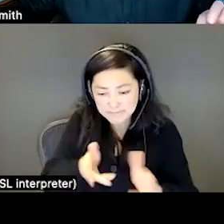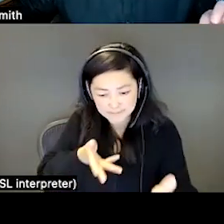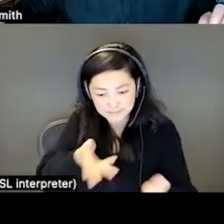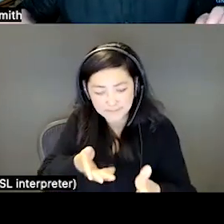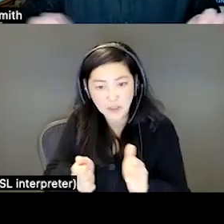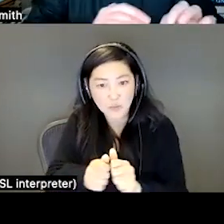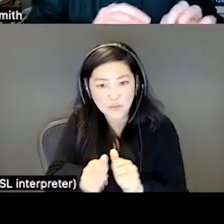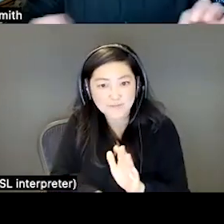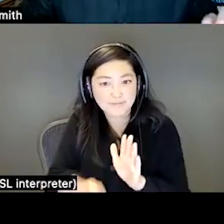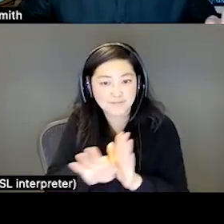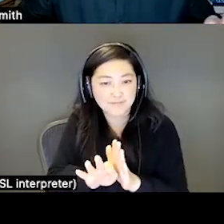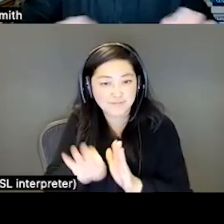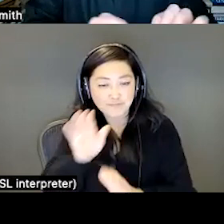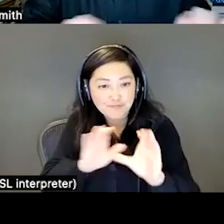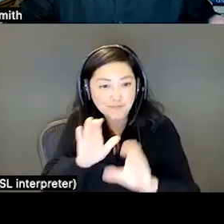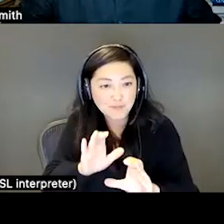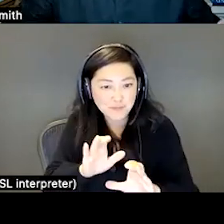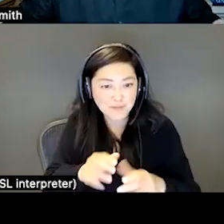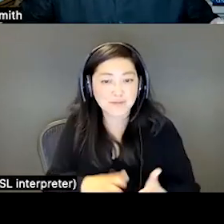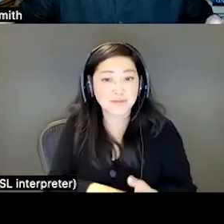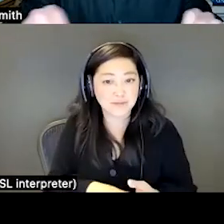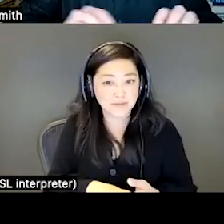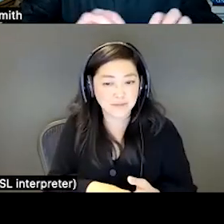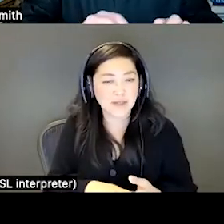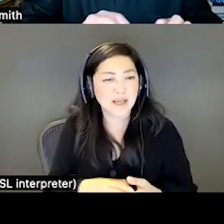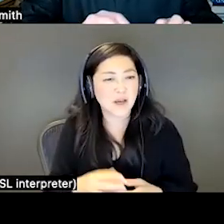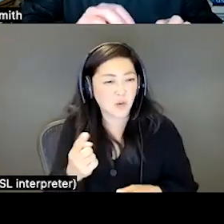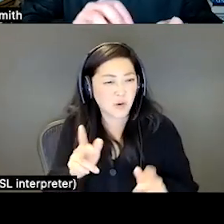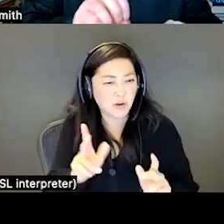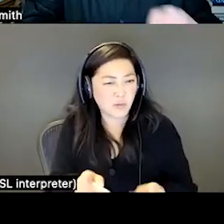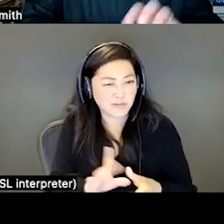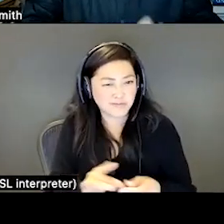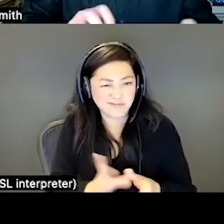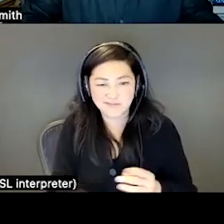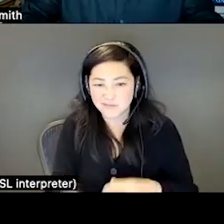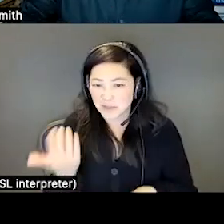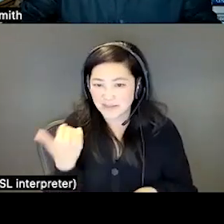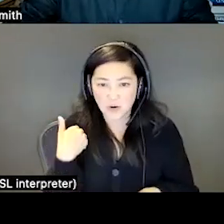that long tail that Chris Anderson talked about a long time ago, but it's a long tail of niches,